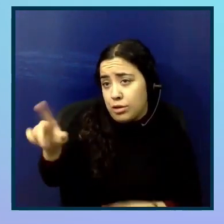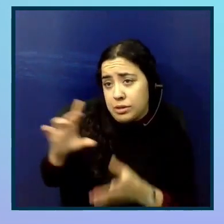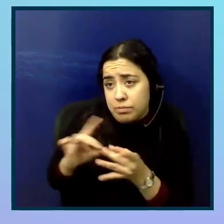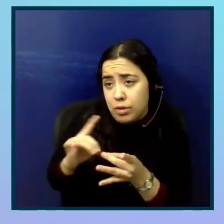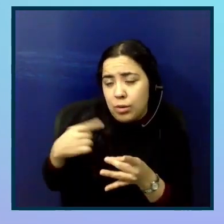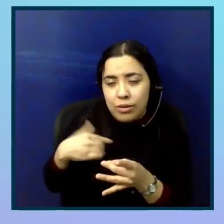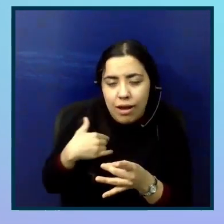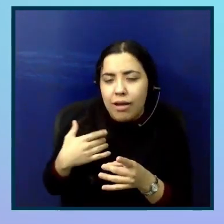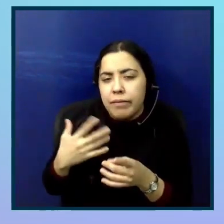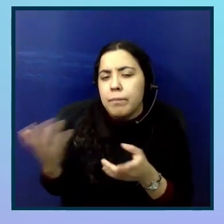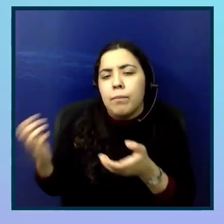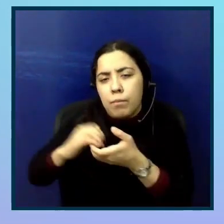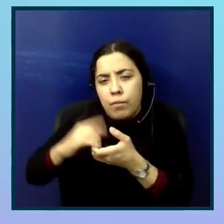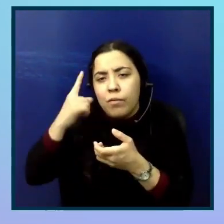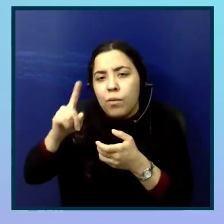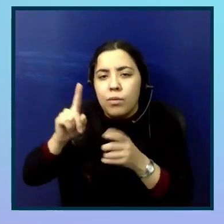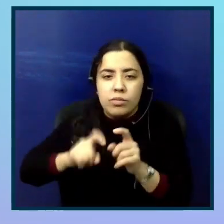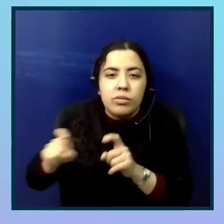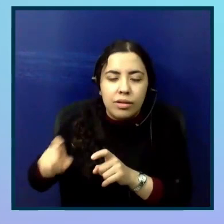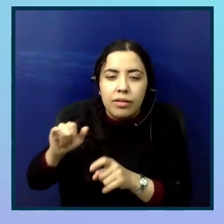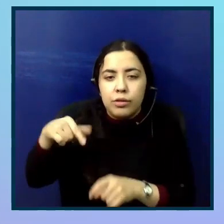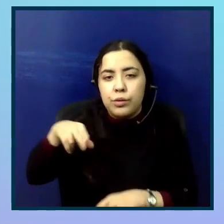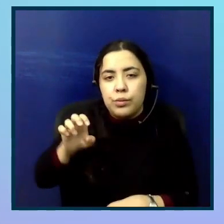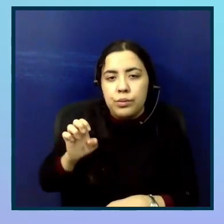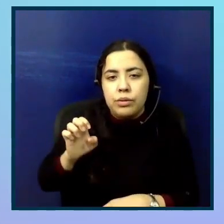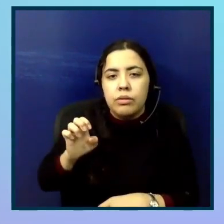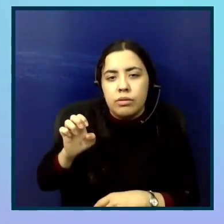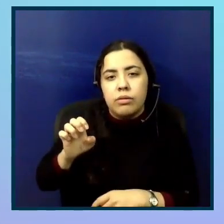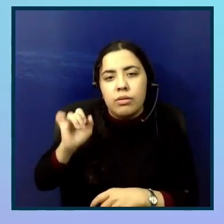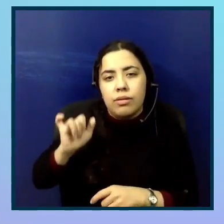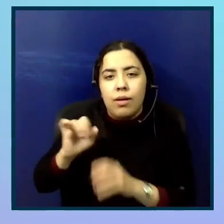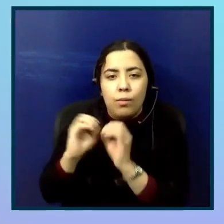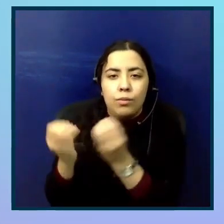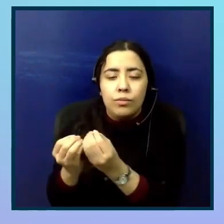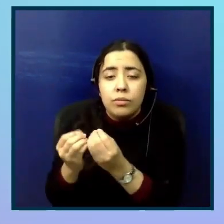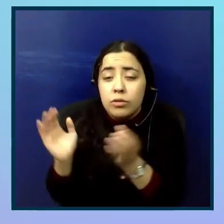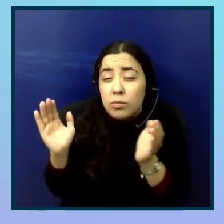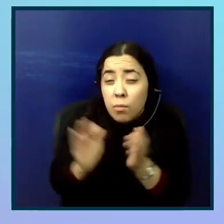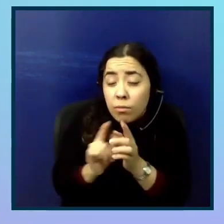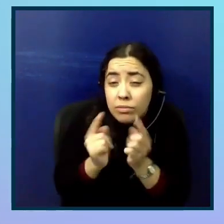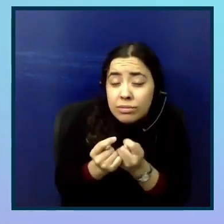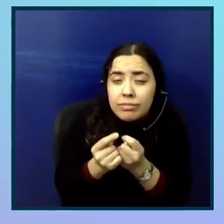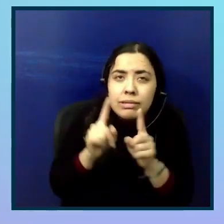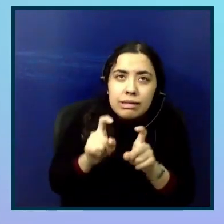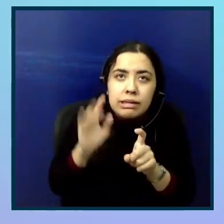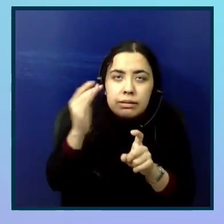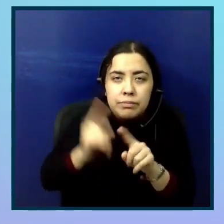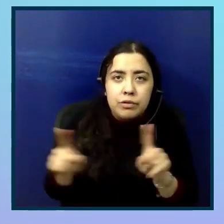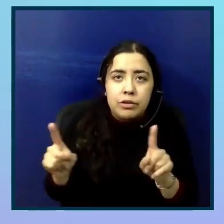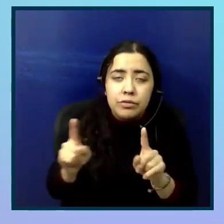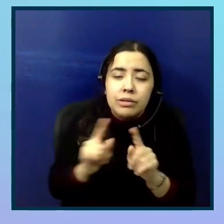So it's a QE organization. When I've worked on smaller teams, that testing can be done by the team itself